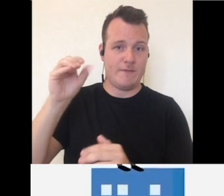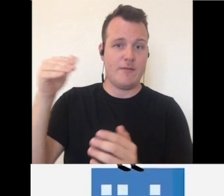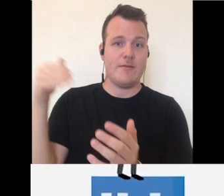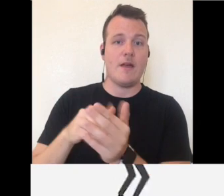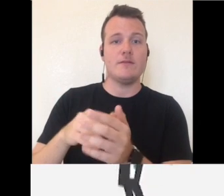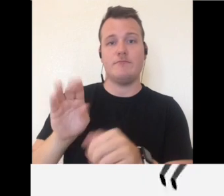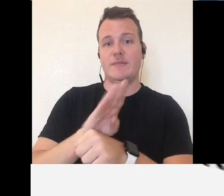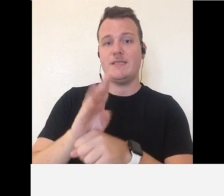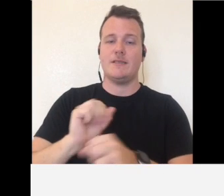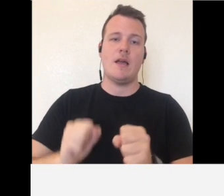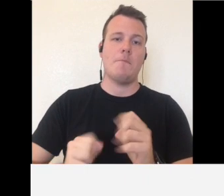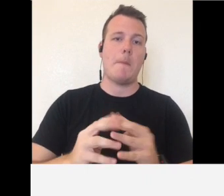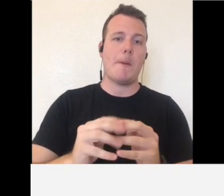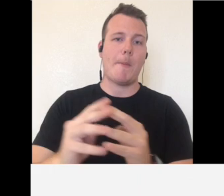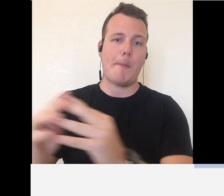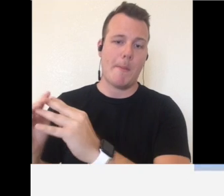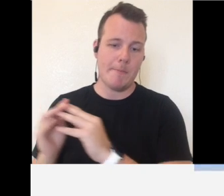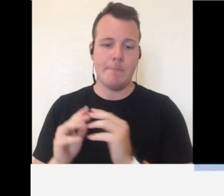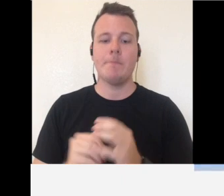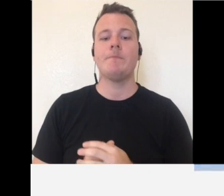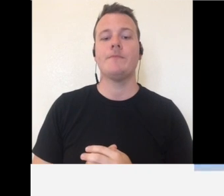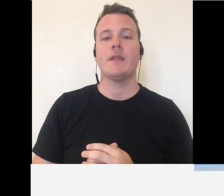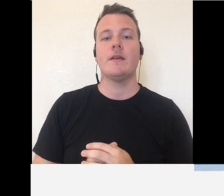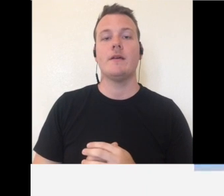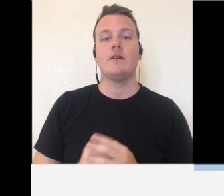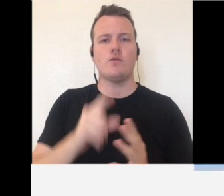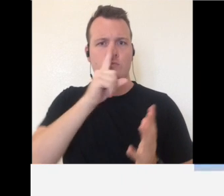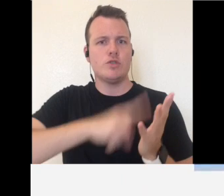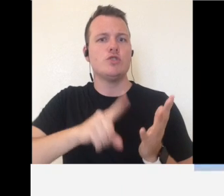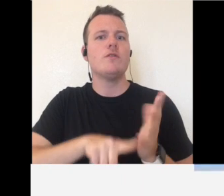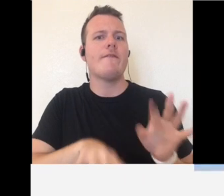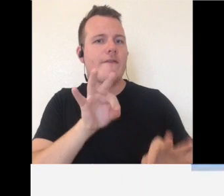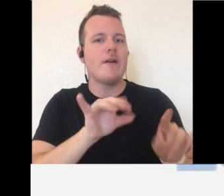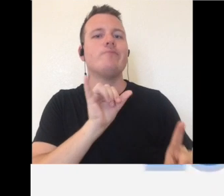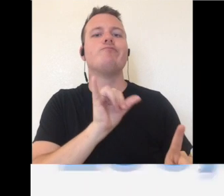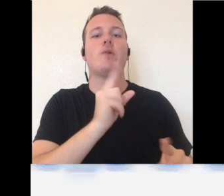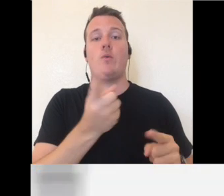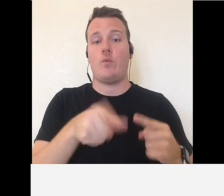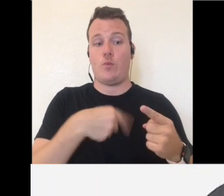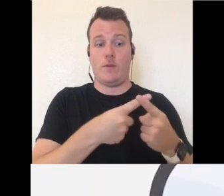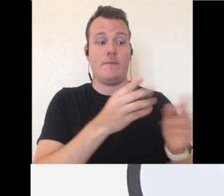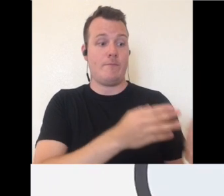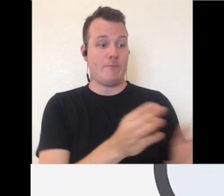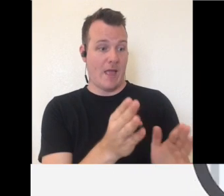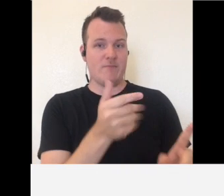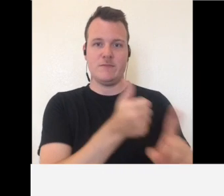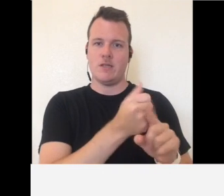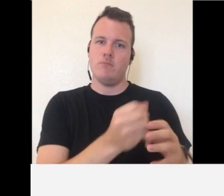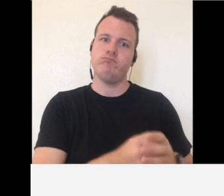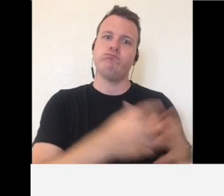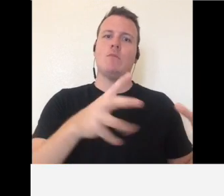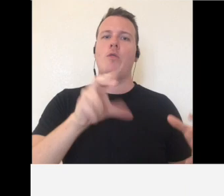two hundred and fifty thousand businesses get off the ground fast. Research has shown that when businesses plan,